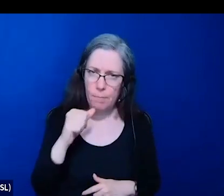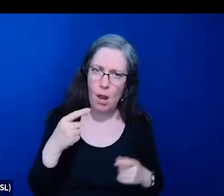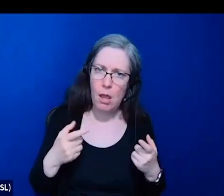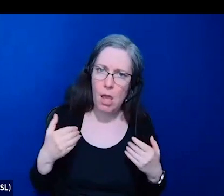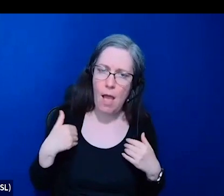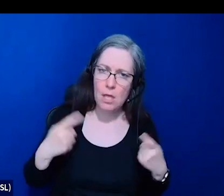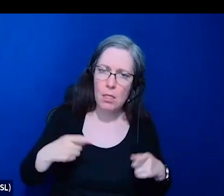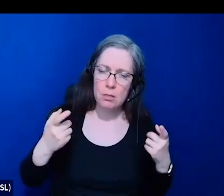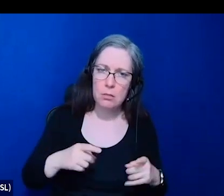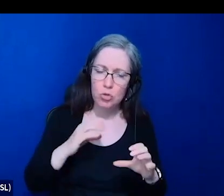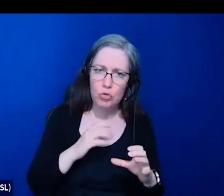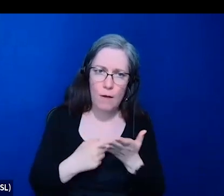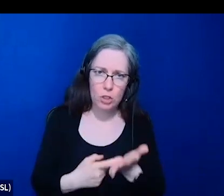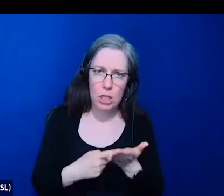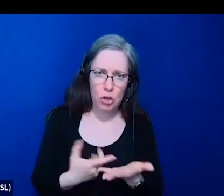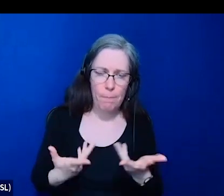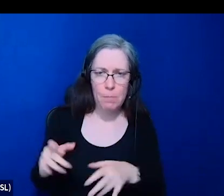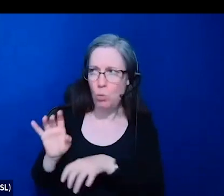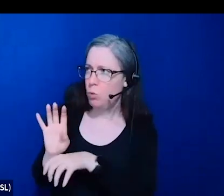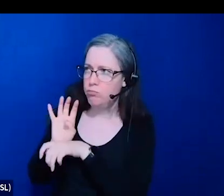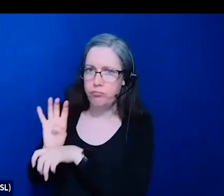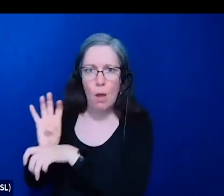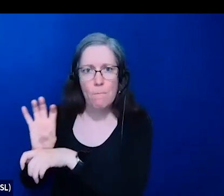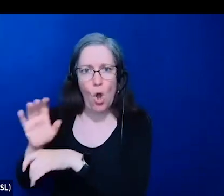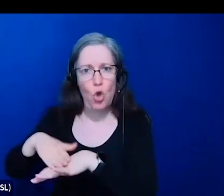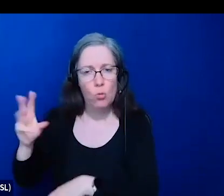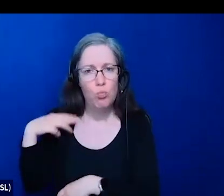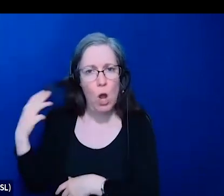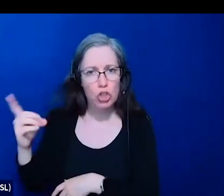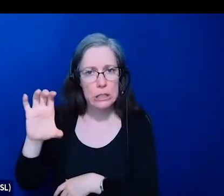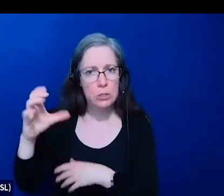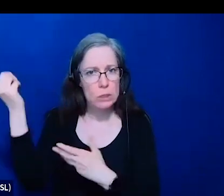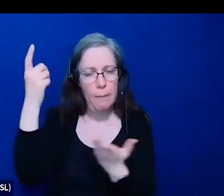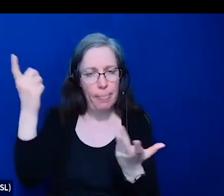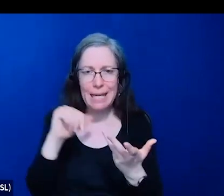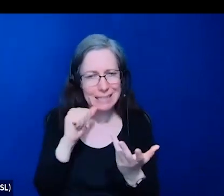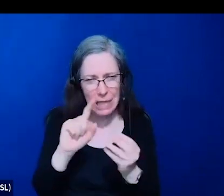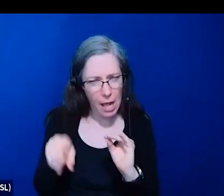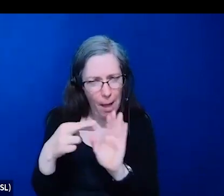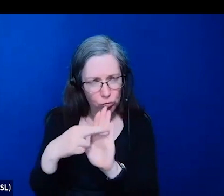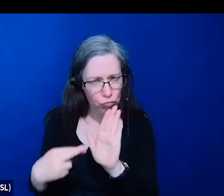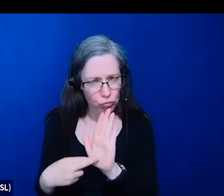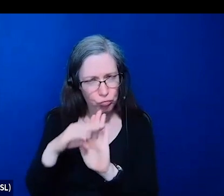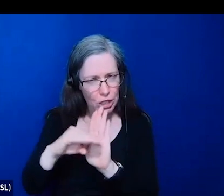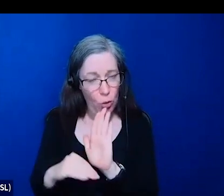We'd be marching on Washington or something like that. It's not just about regulations, although regulations are involved.